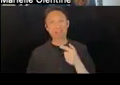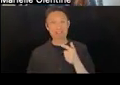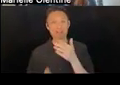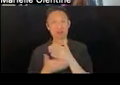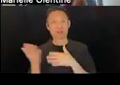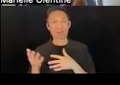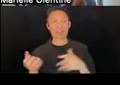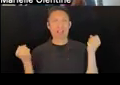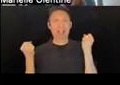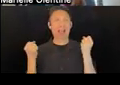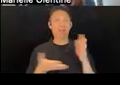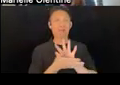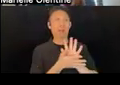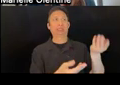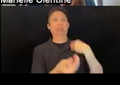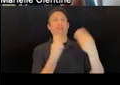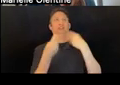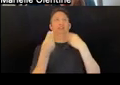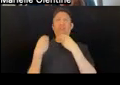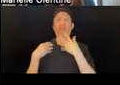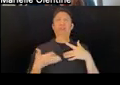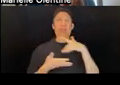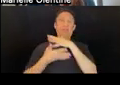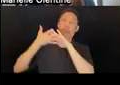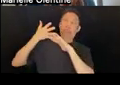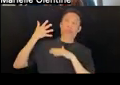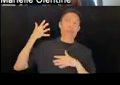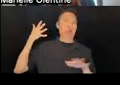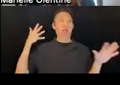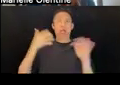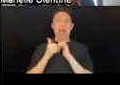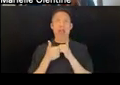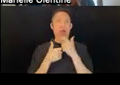two times speed" function, but this player in the